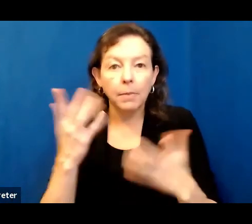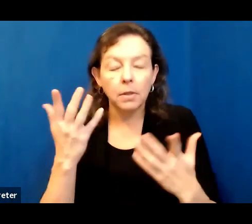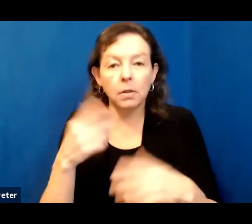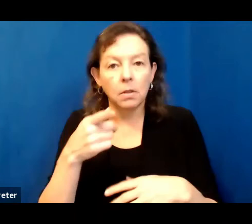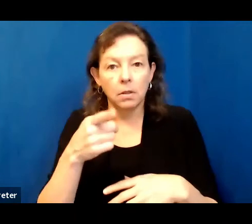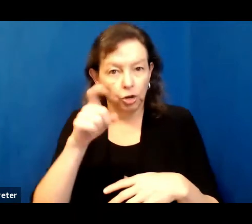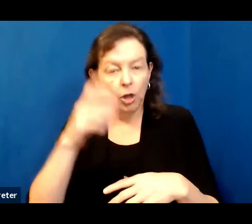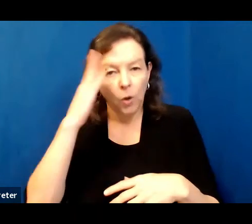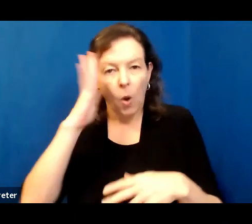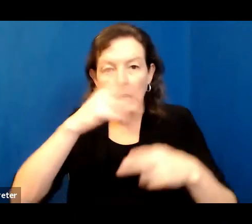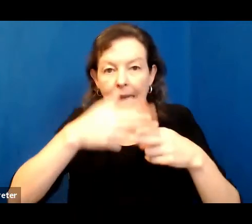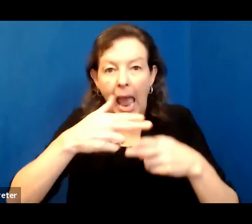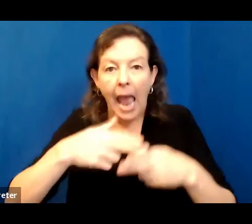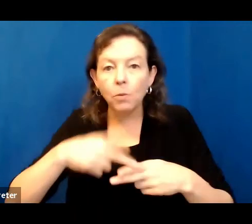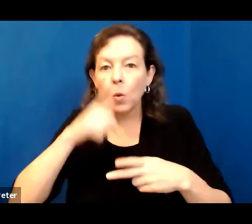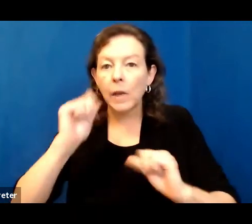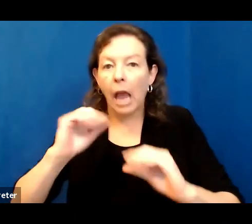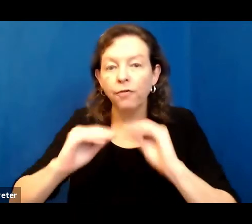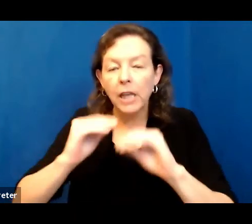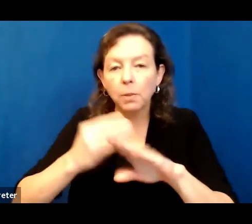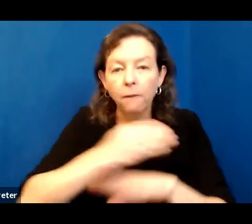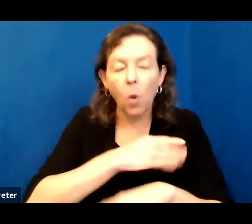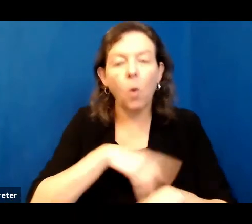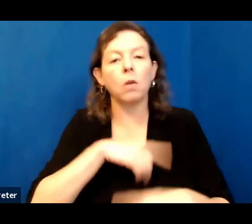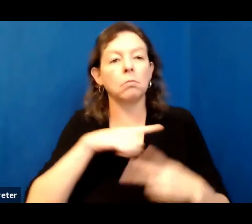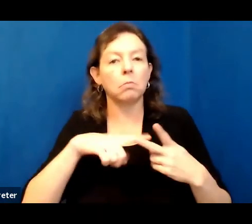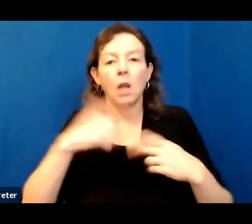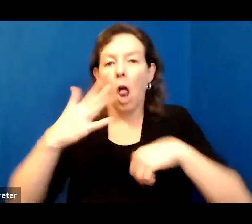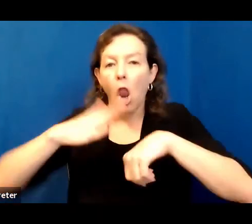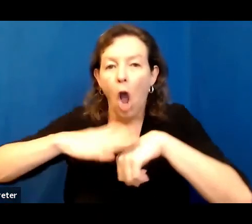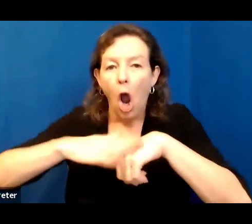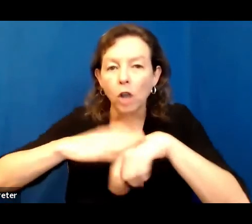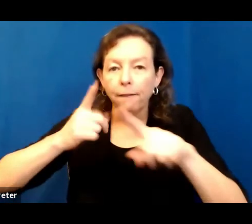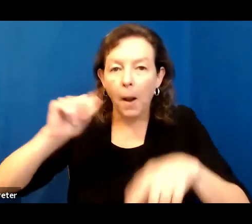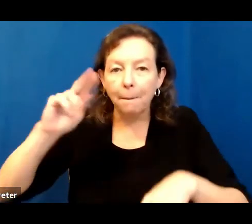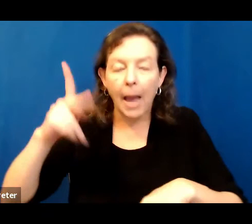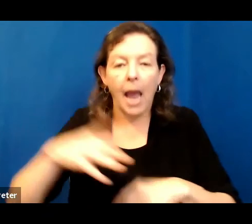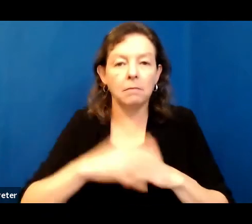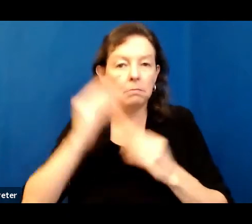getting names of contractors beforehand, setting up their alerts for financial banking stuff.